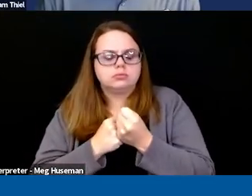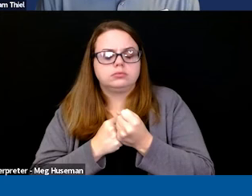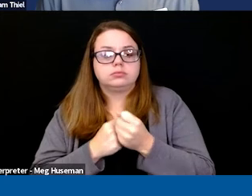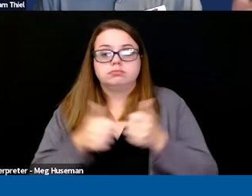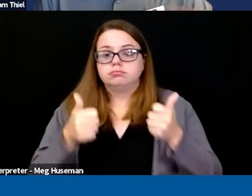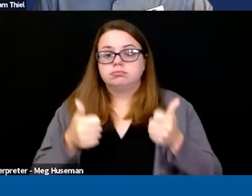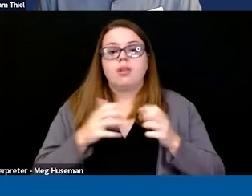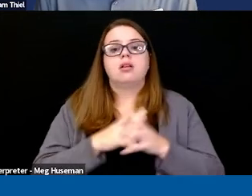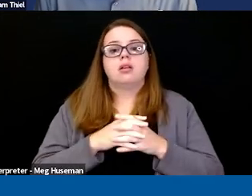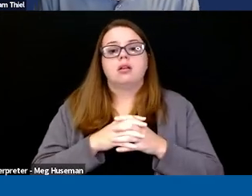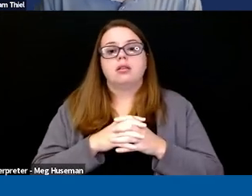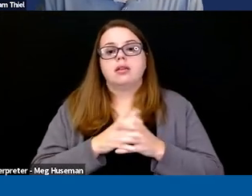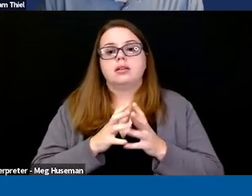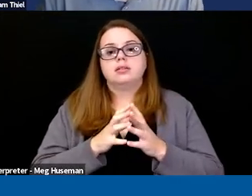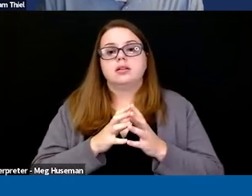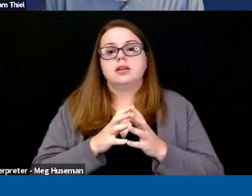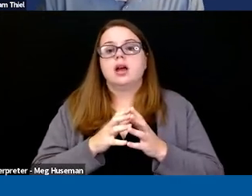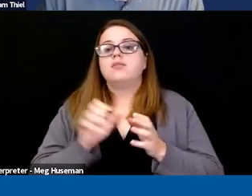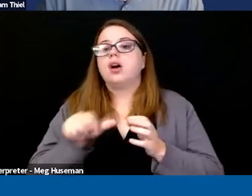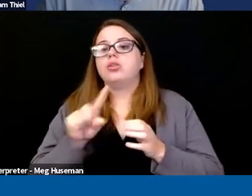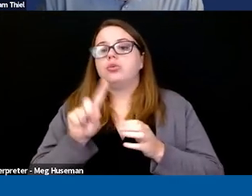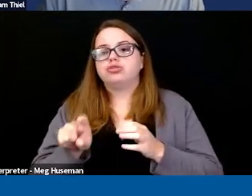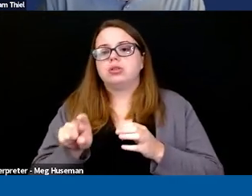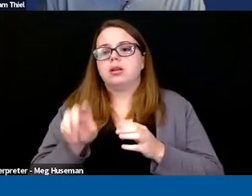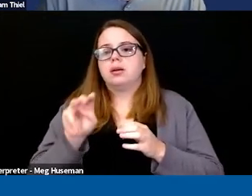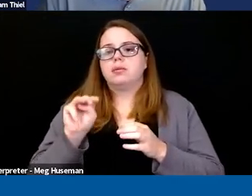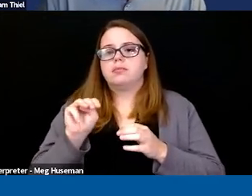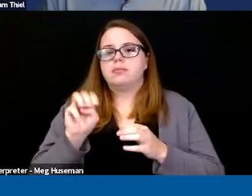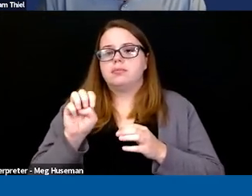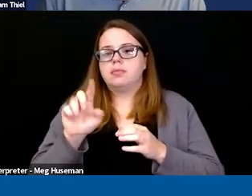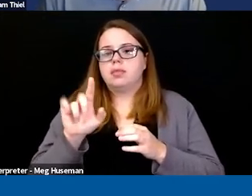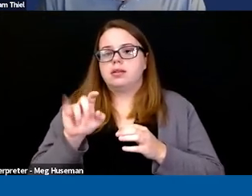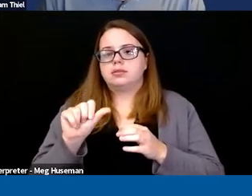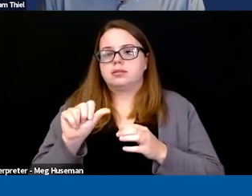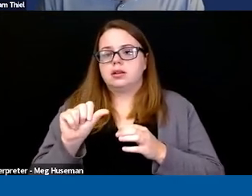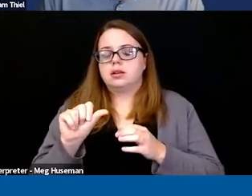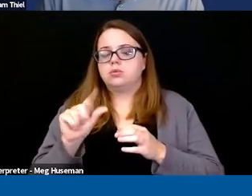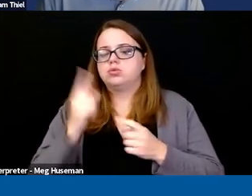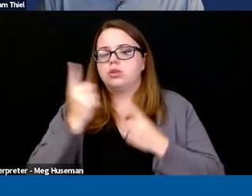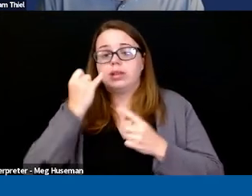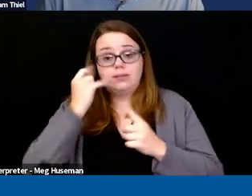And so along those same lines, Melissa was wondering if you expect mobile support for ARIA